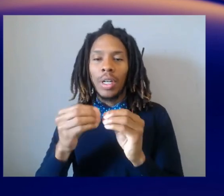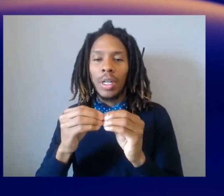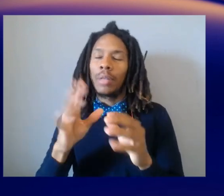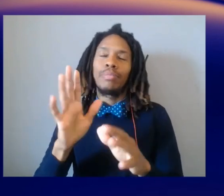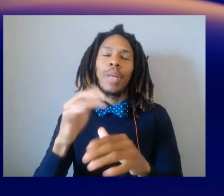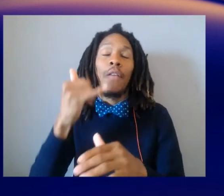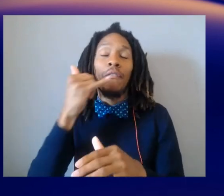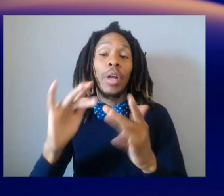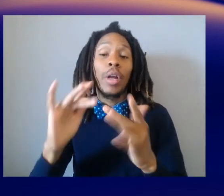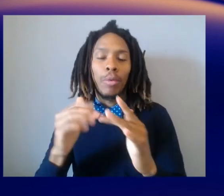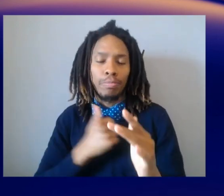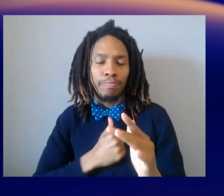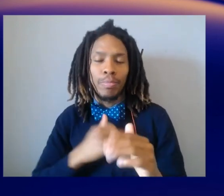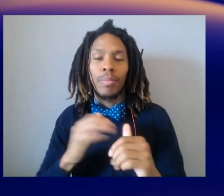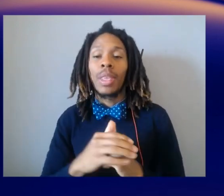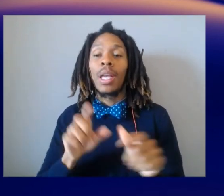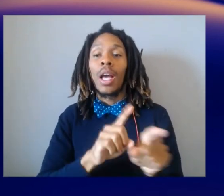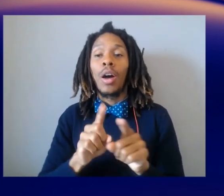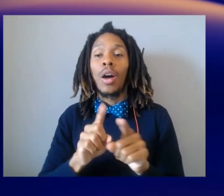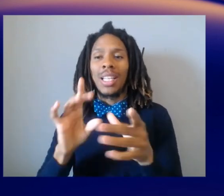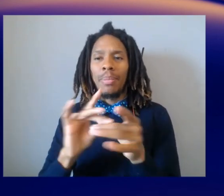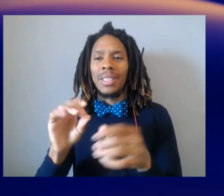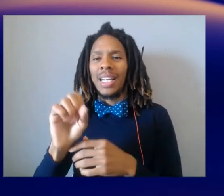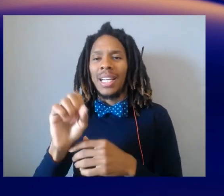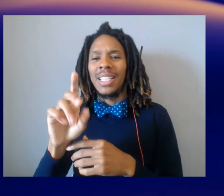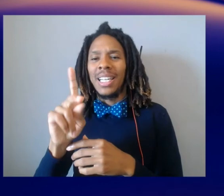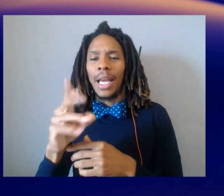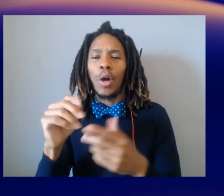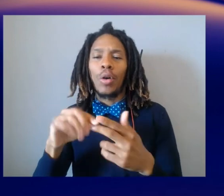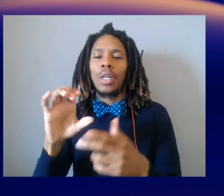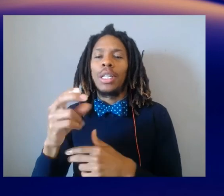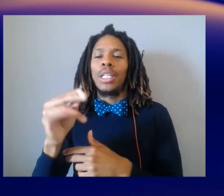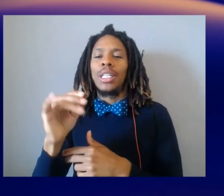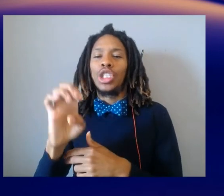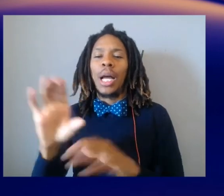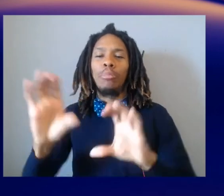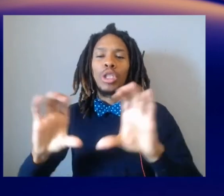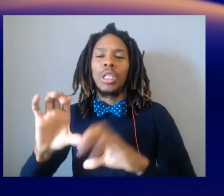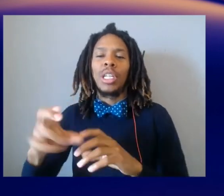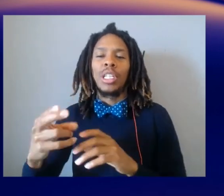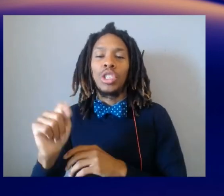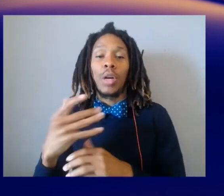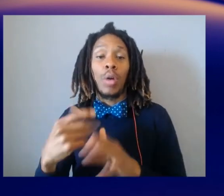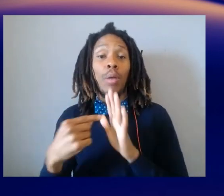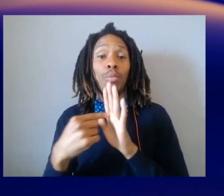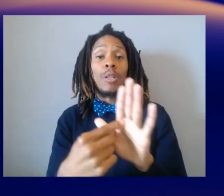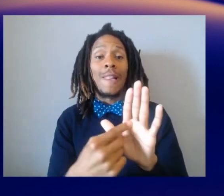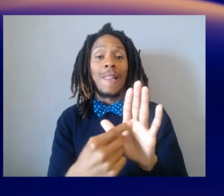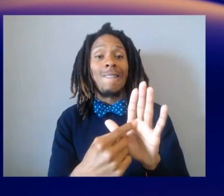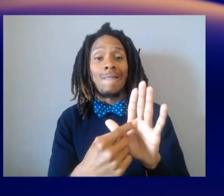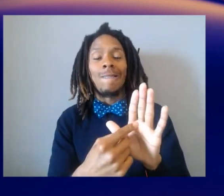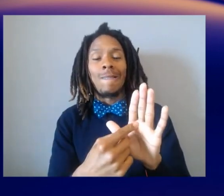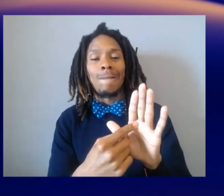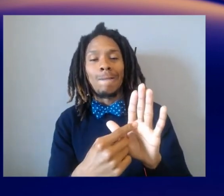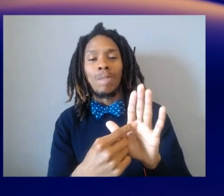And then the Messaging SDK, or Chime chat. So what I'll show, this is actually part of a demo